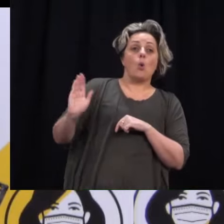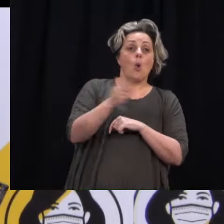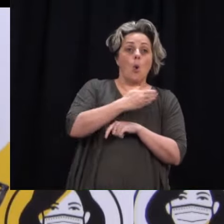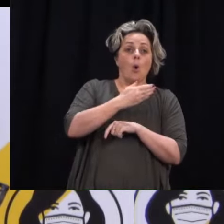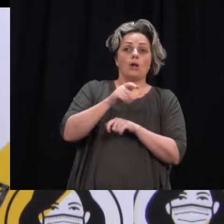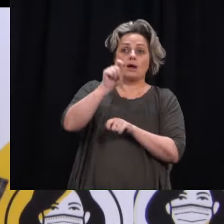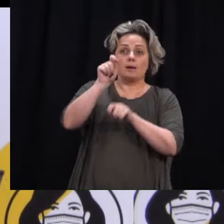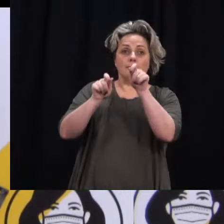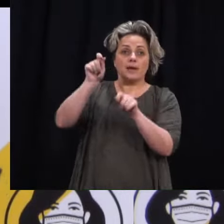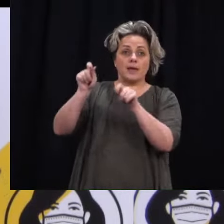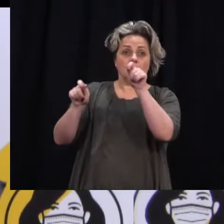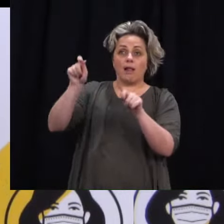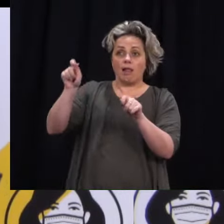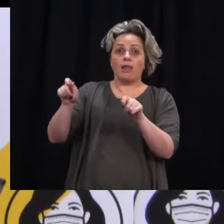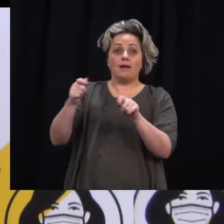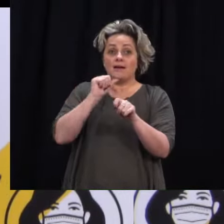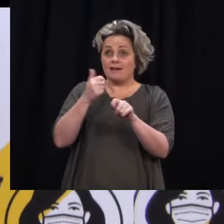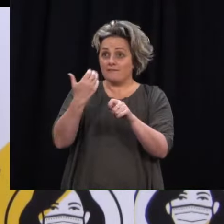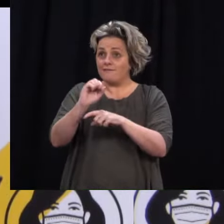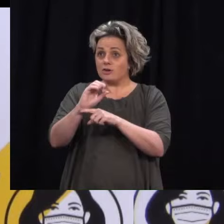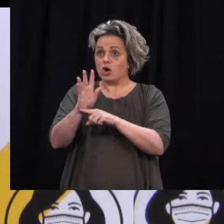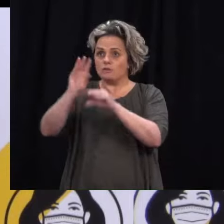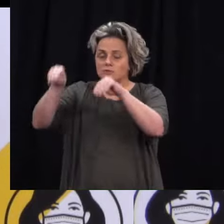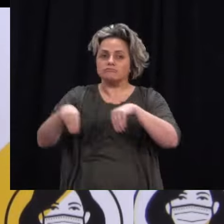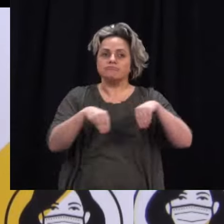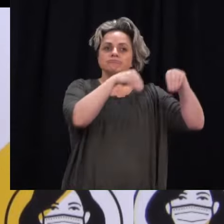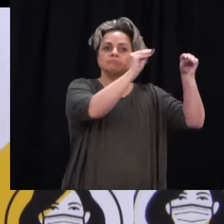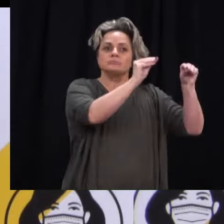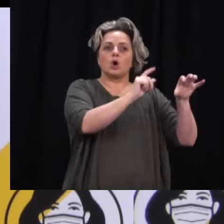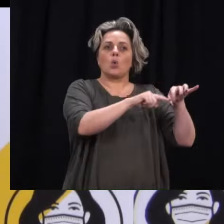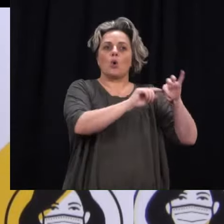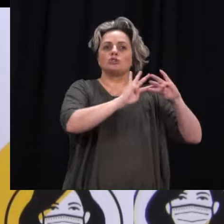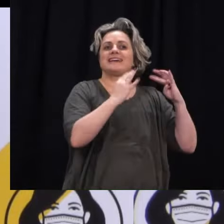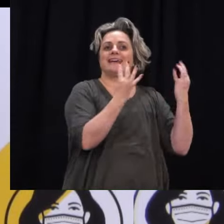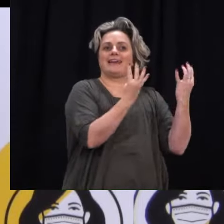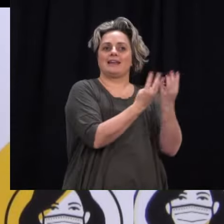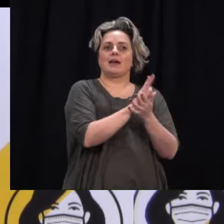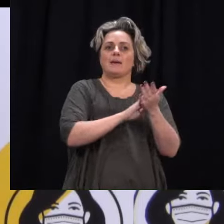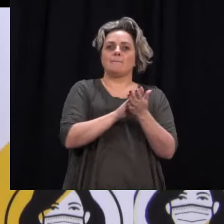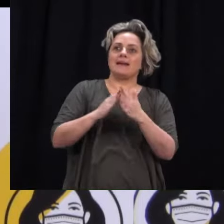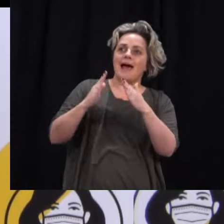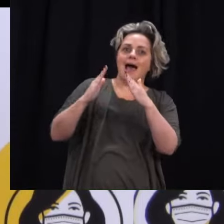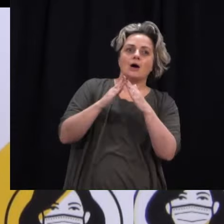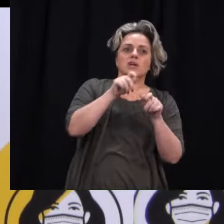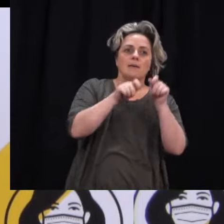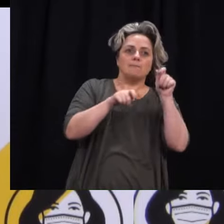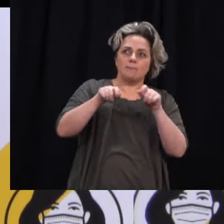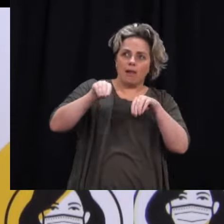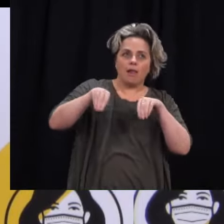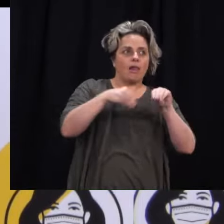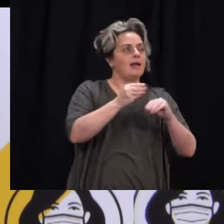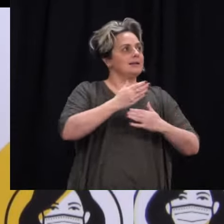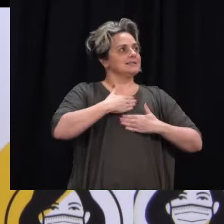up support going to ensure that first of all - in the first instance all cases are taken to